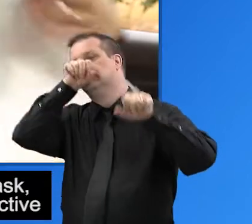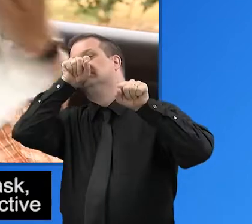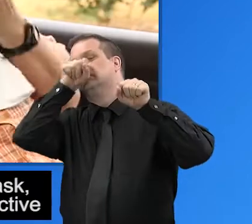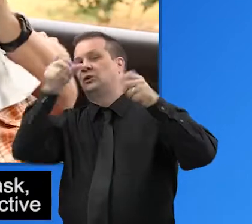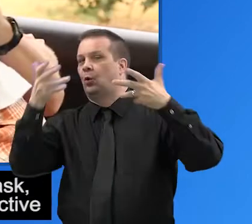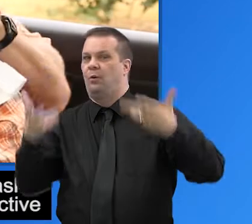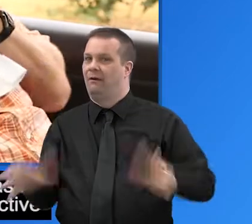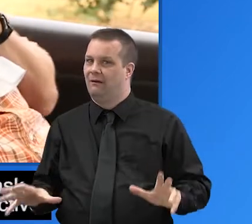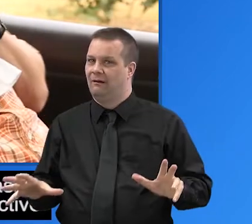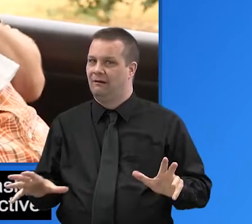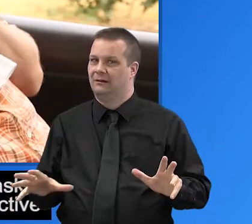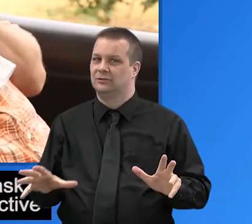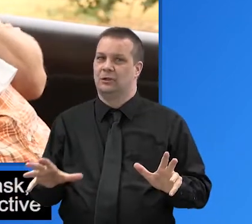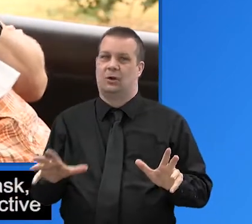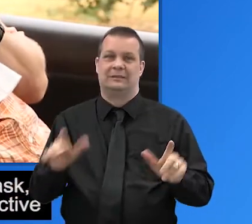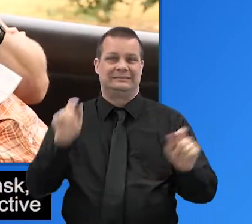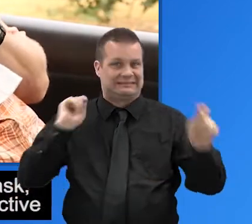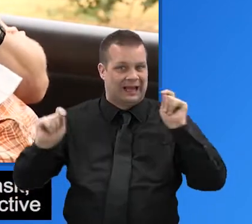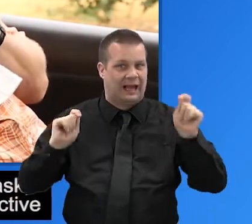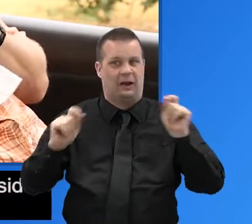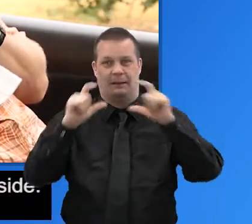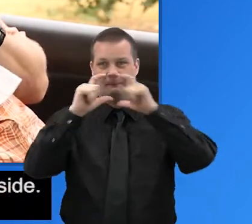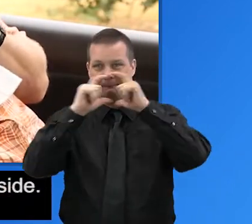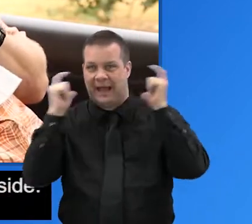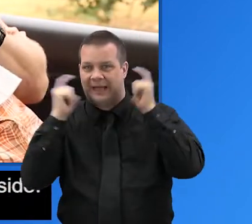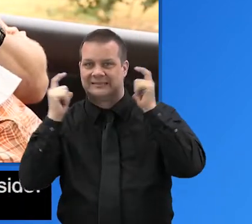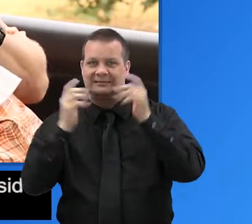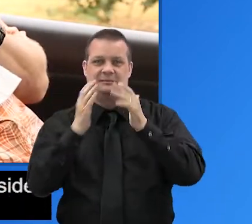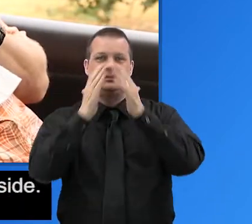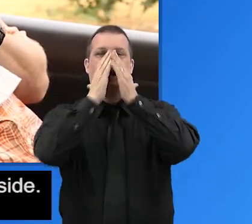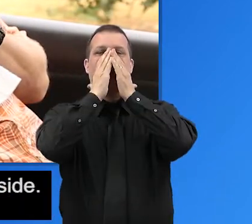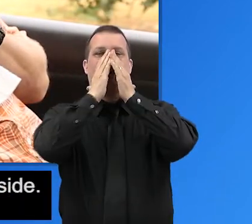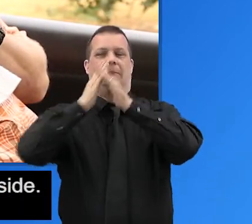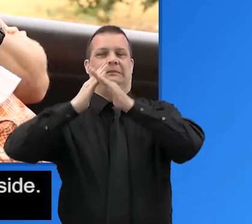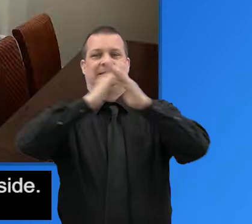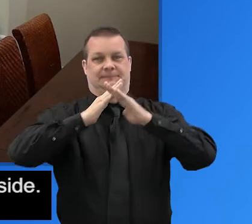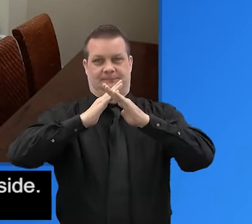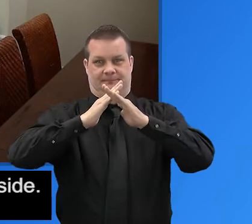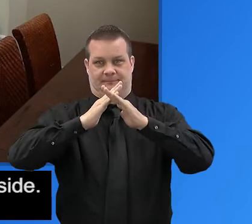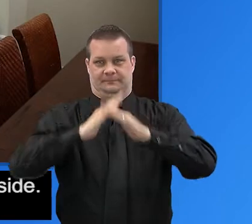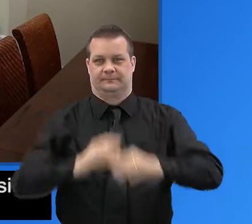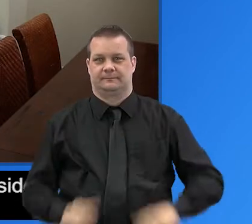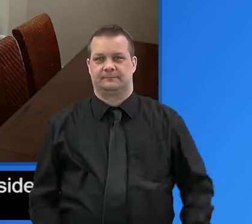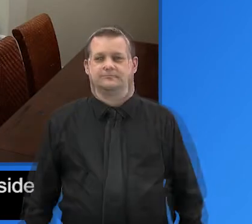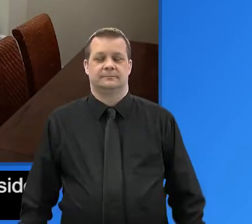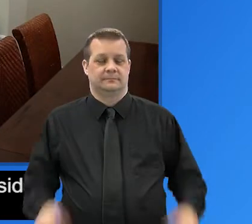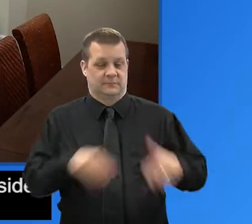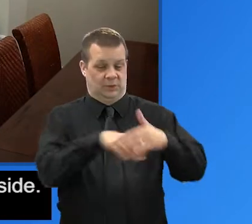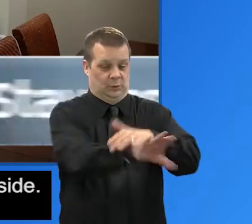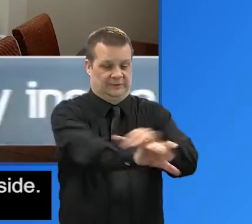or towel to help reduce the amount of radioactive material you breathe. Once you are inside: